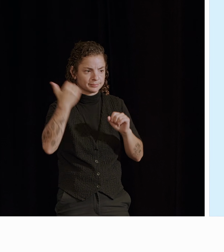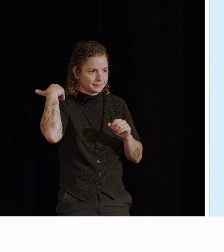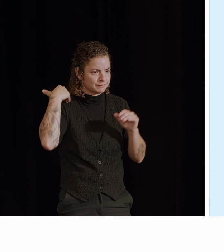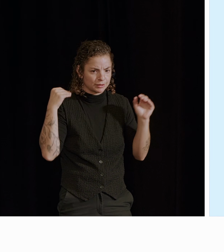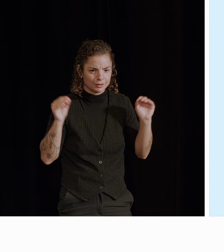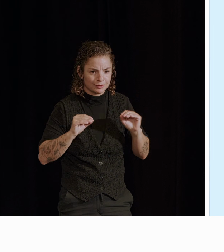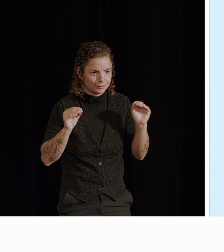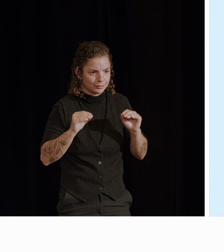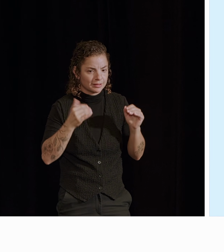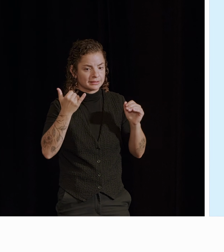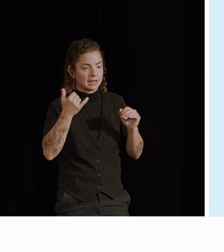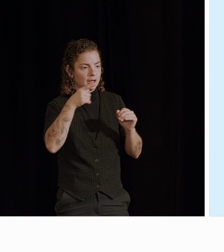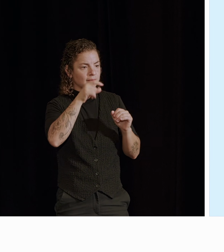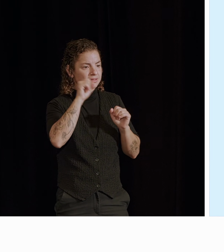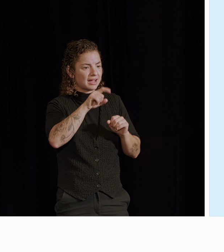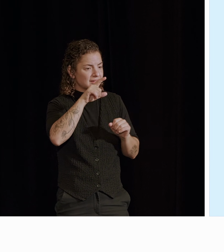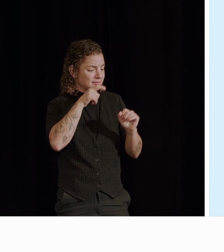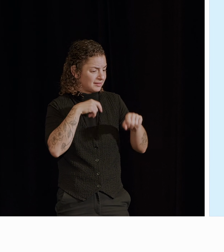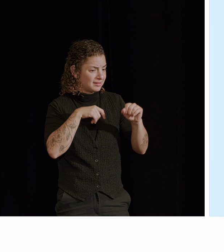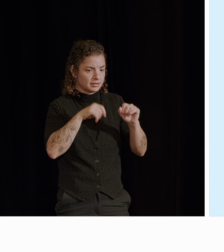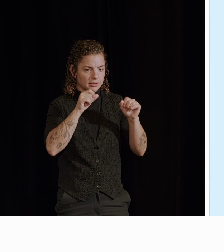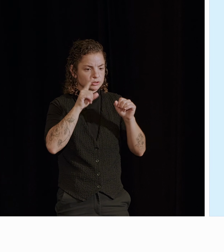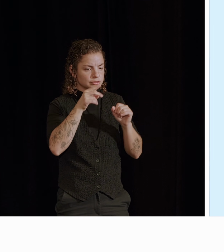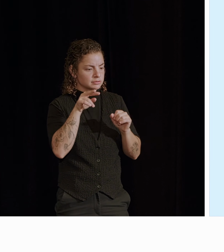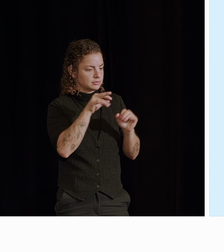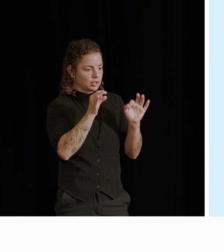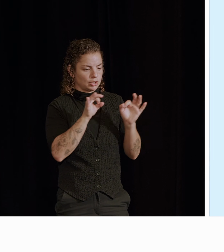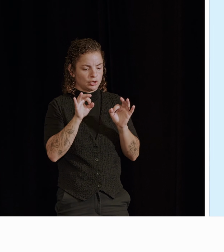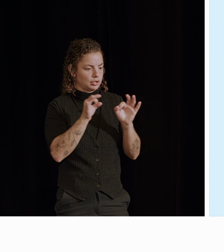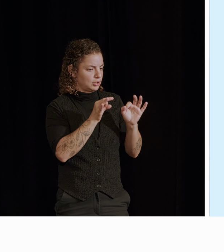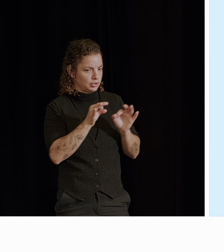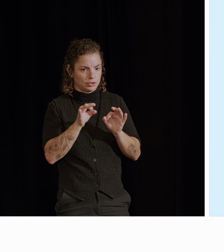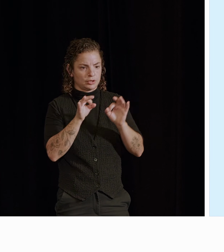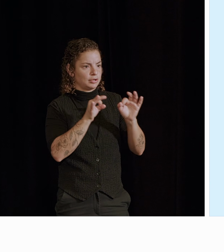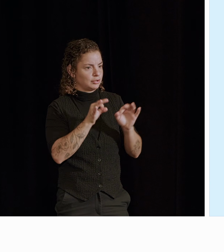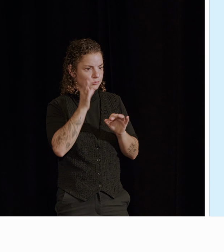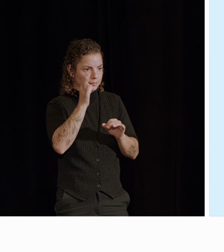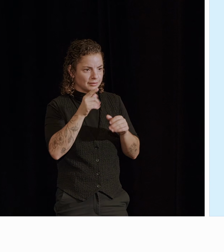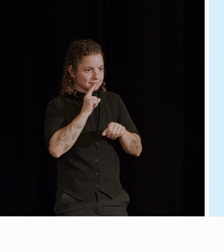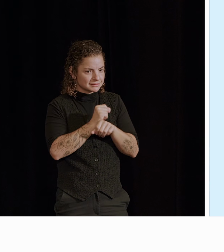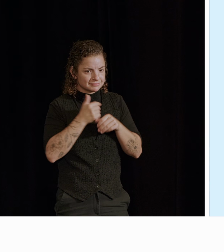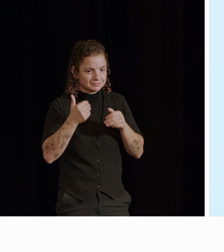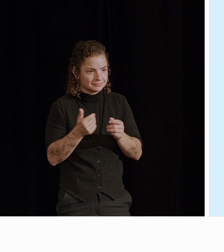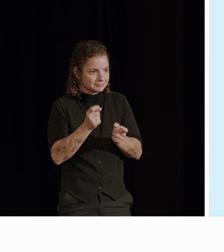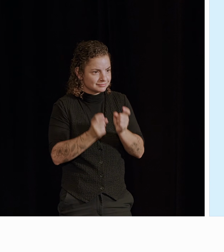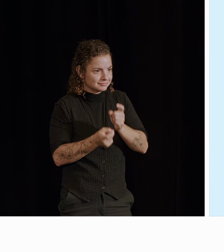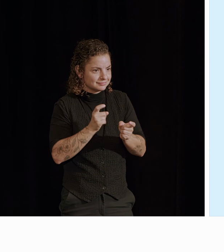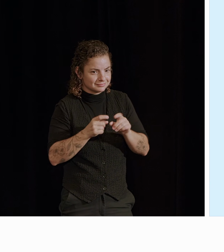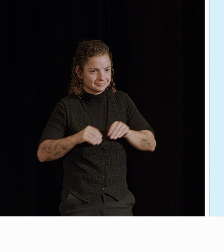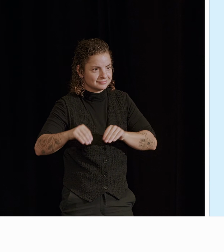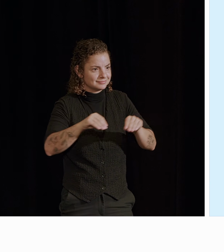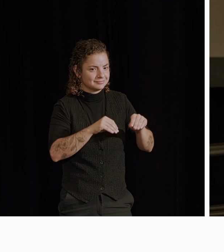Beyond the possibilities unlocked by this technology, what excites me most is our collaboration model.